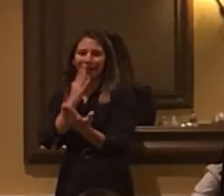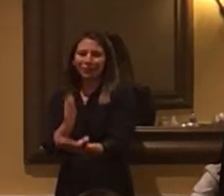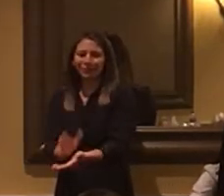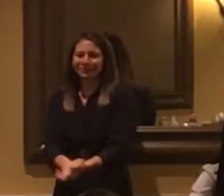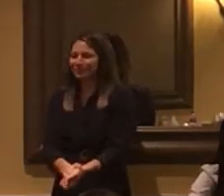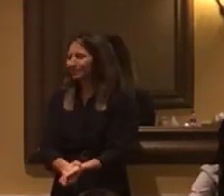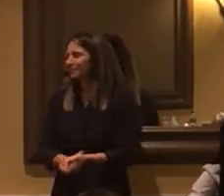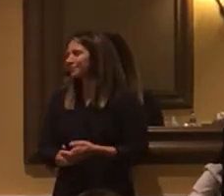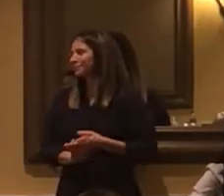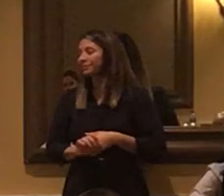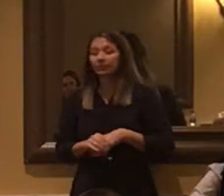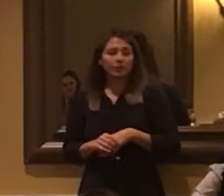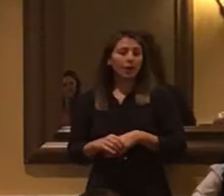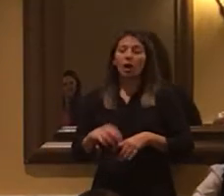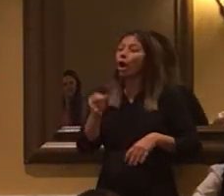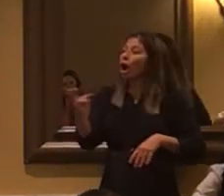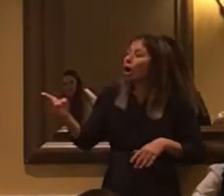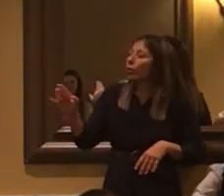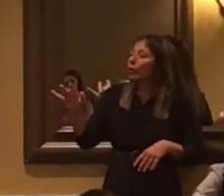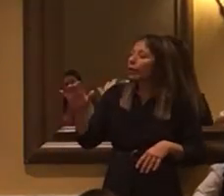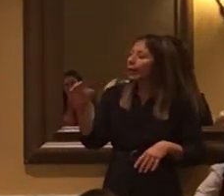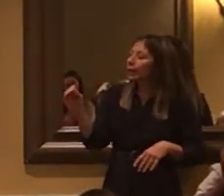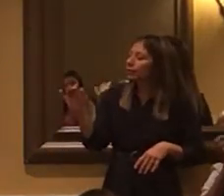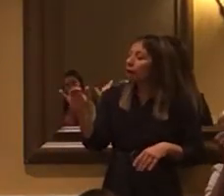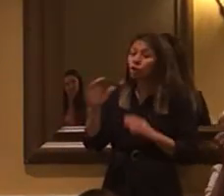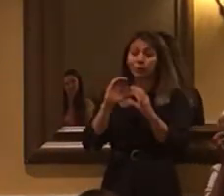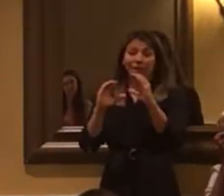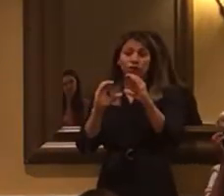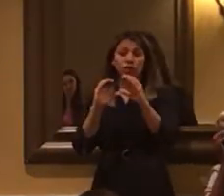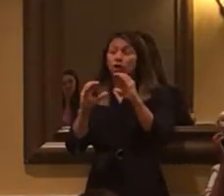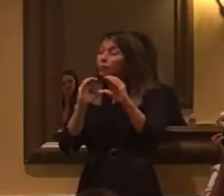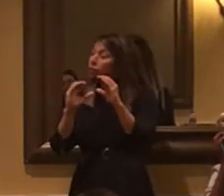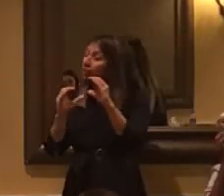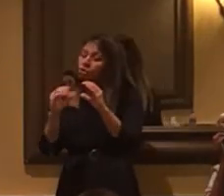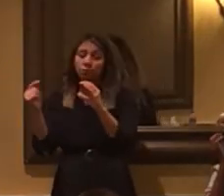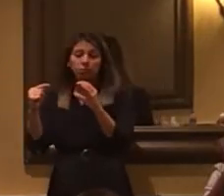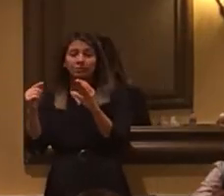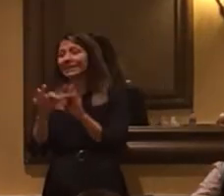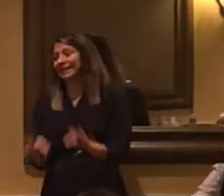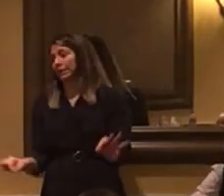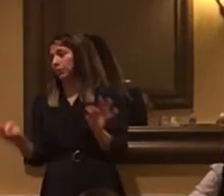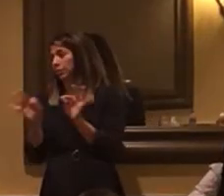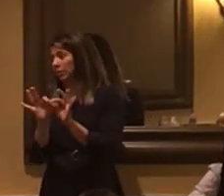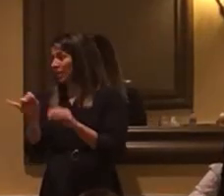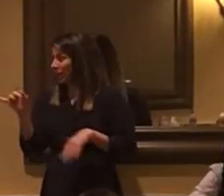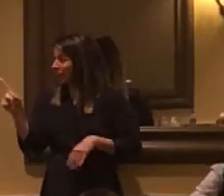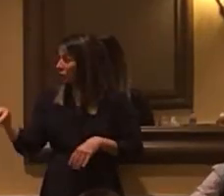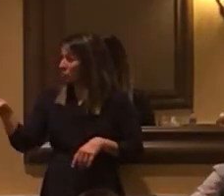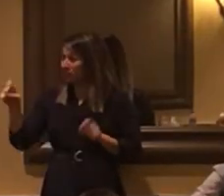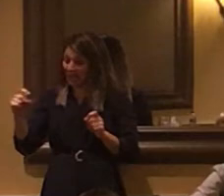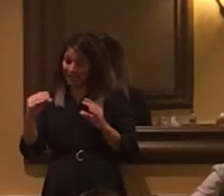Oh communication. Communication is key. If you can teach them to talk about their feelings